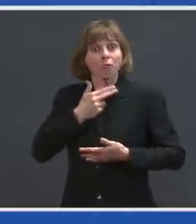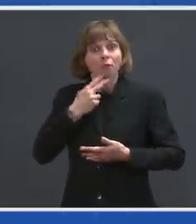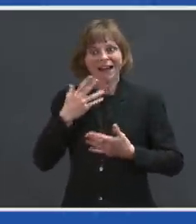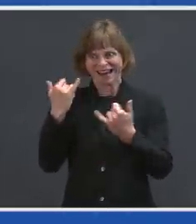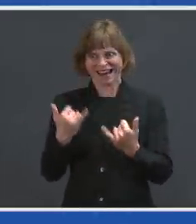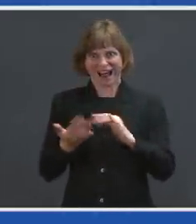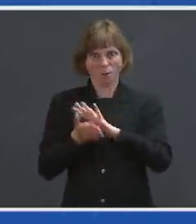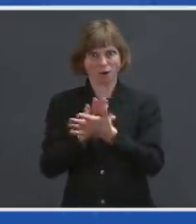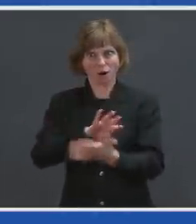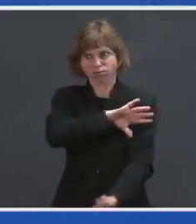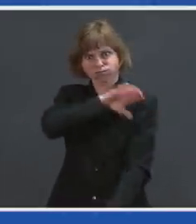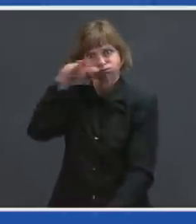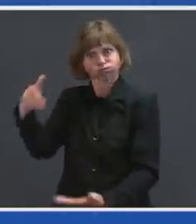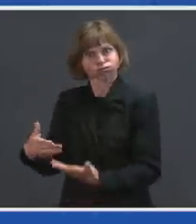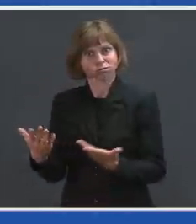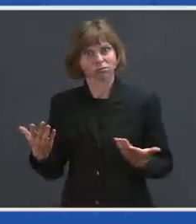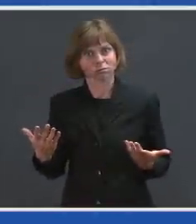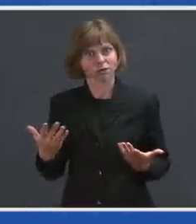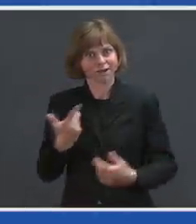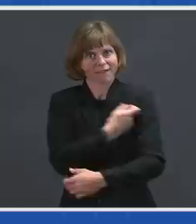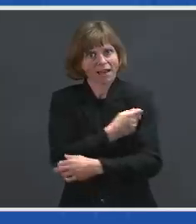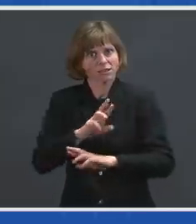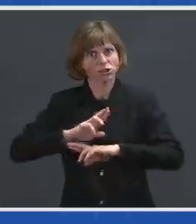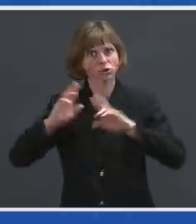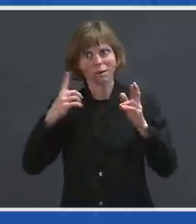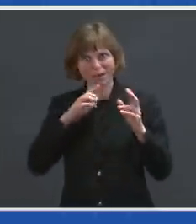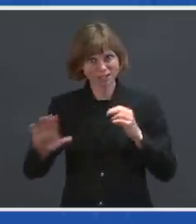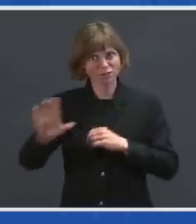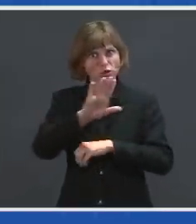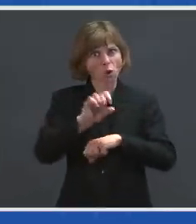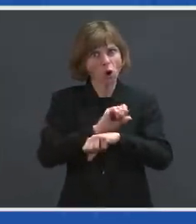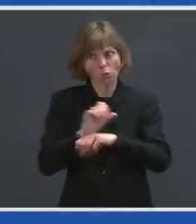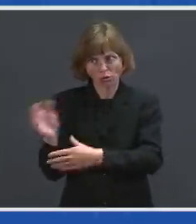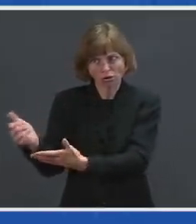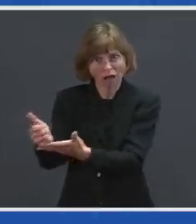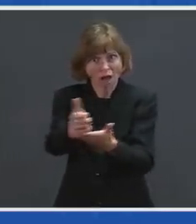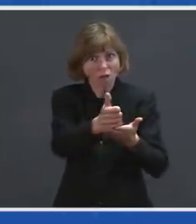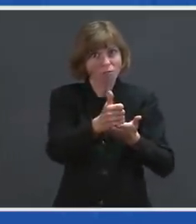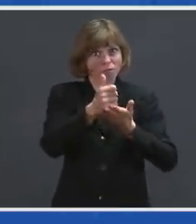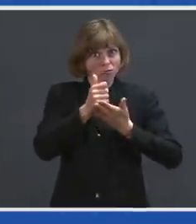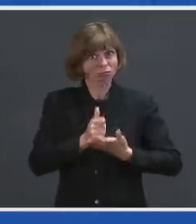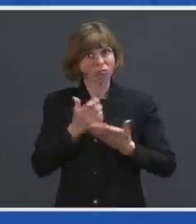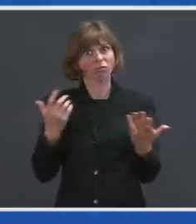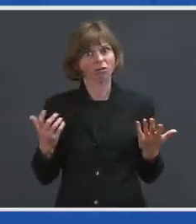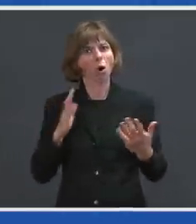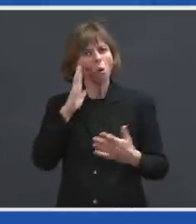because of the work we've done with your help -- enough vaccine by the end of May